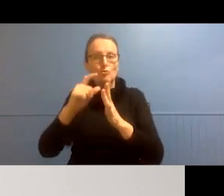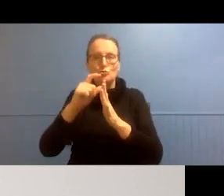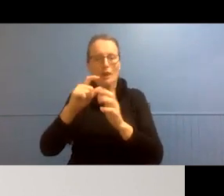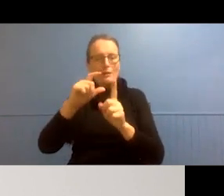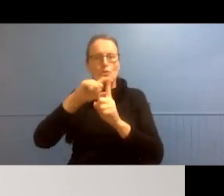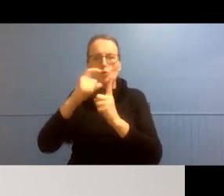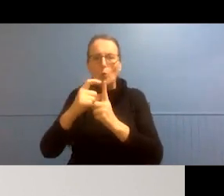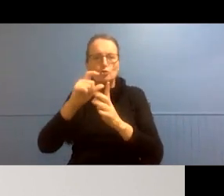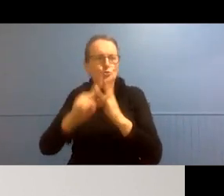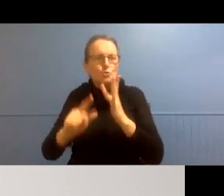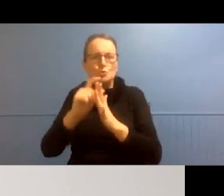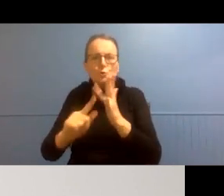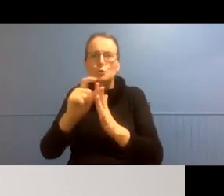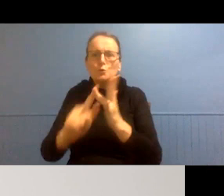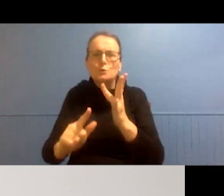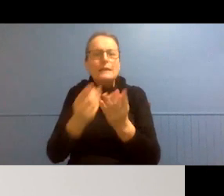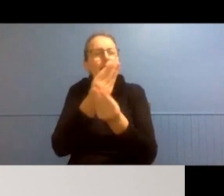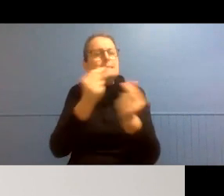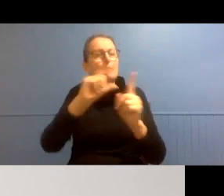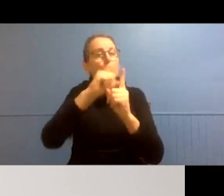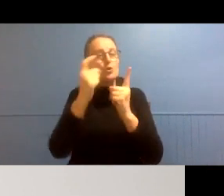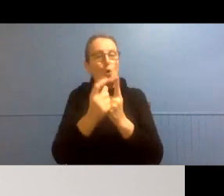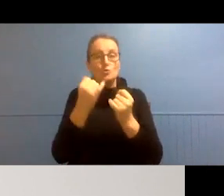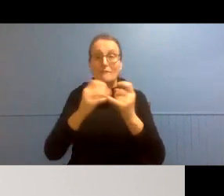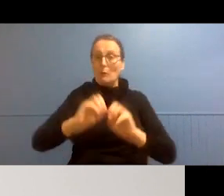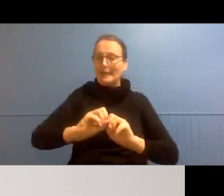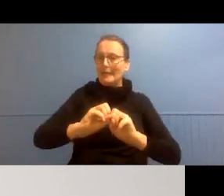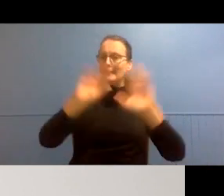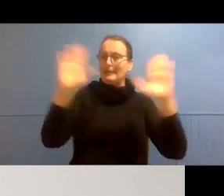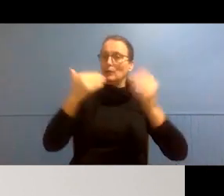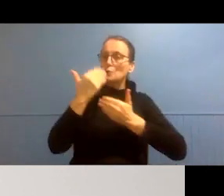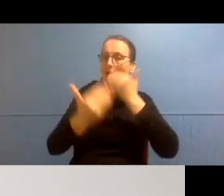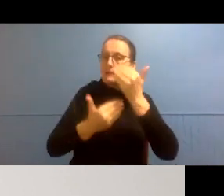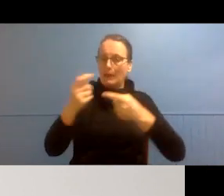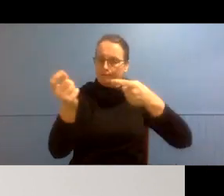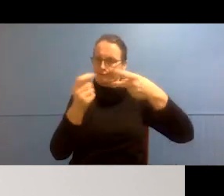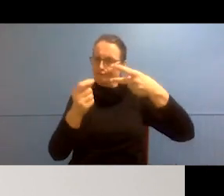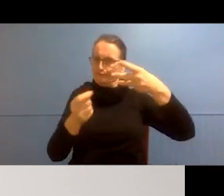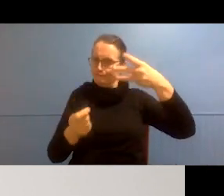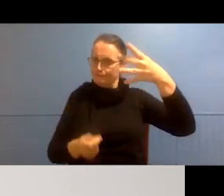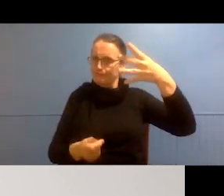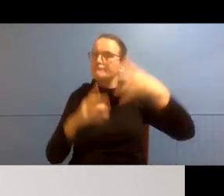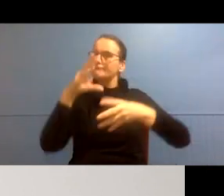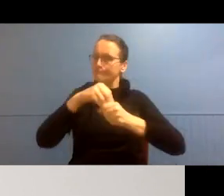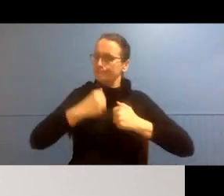Some cultures are able to clearly define and instruct their practices and traditions while others are less